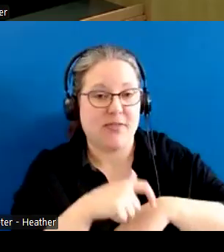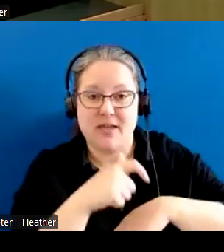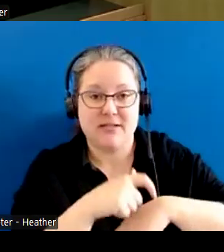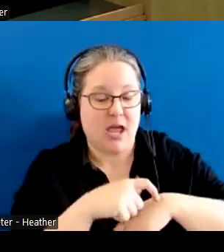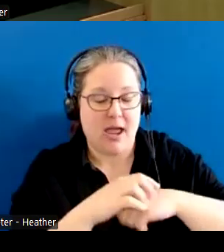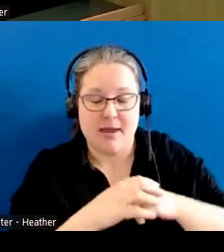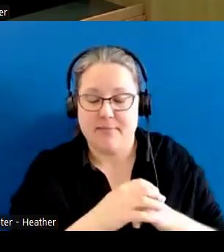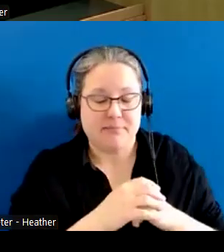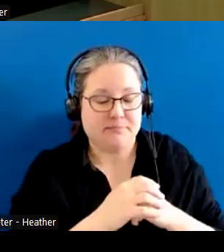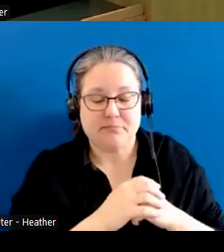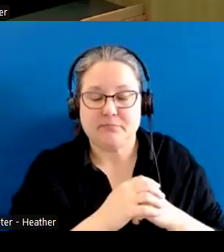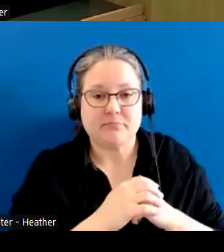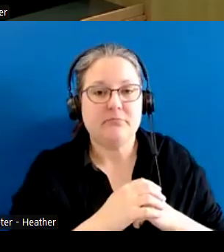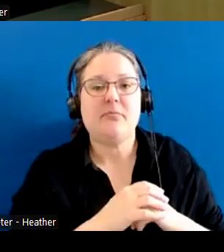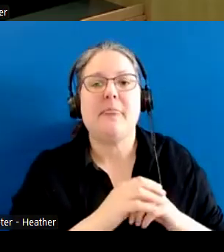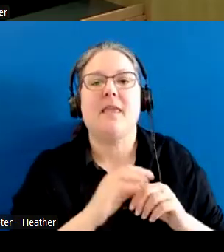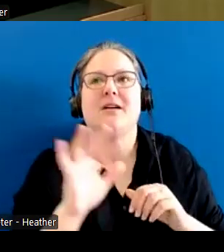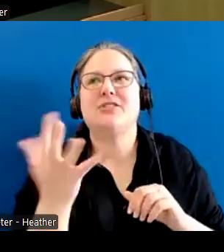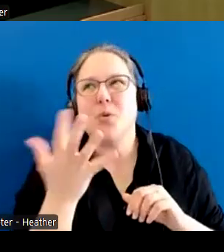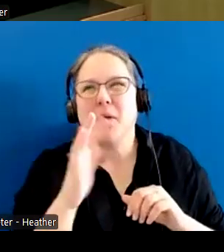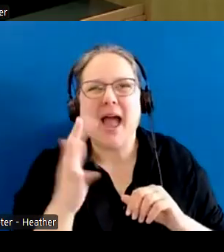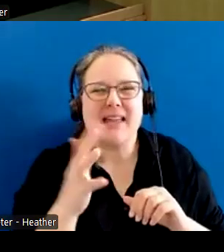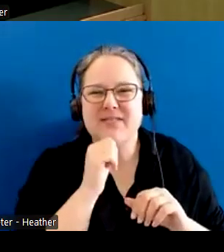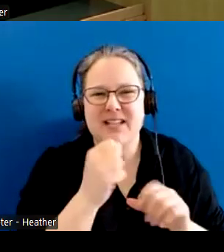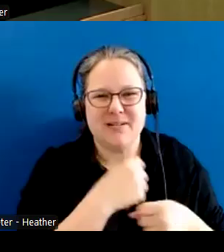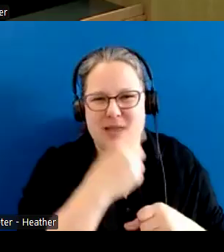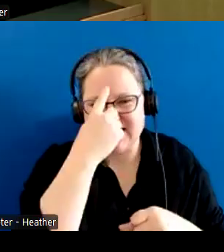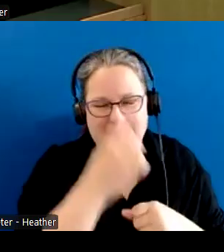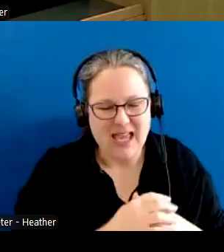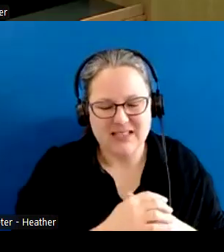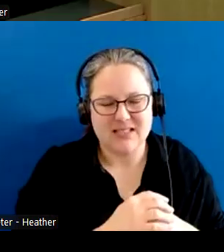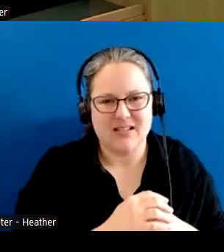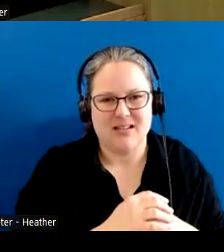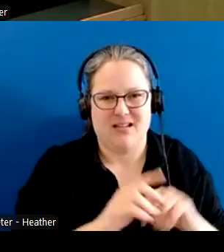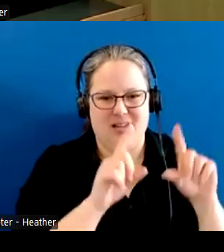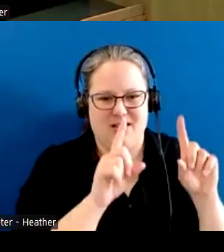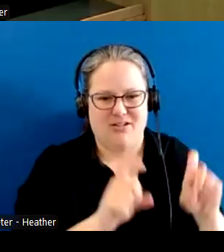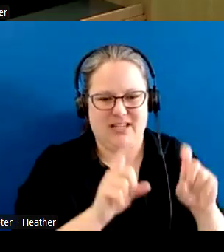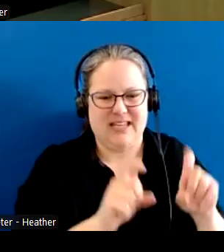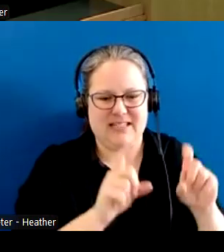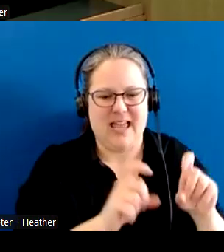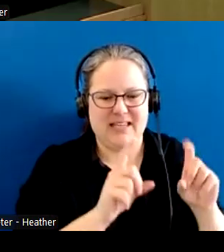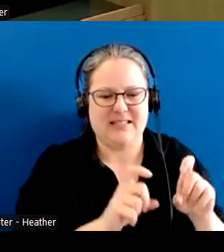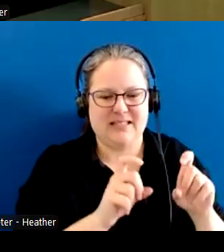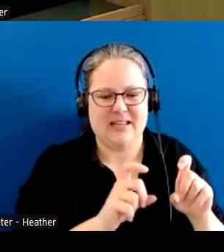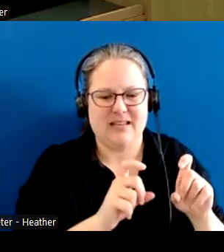primary care doctor had. So it sort of logically didn't make sense to be testing the mechanisms